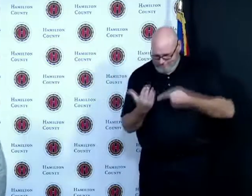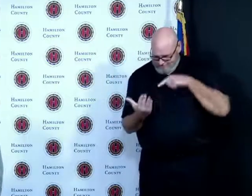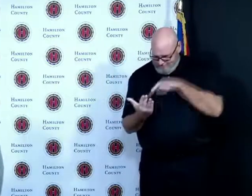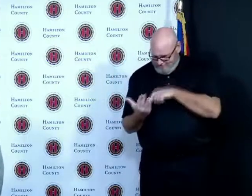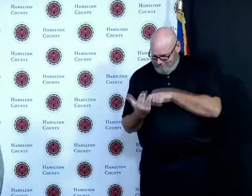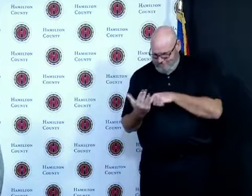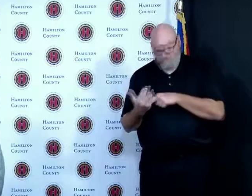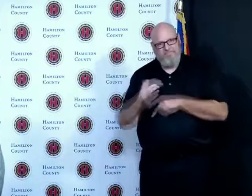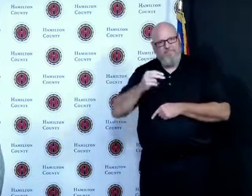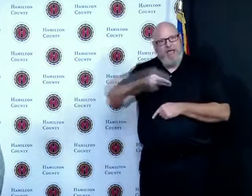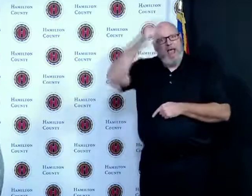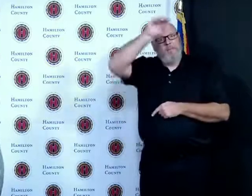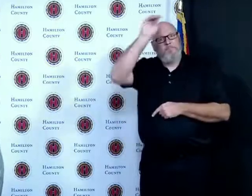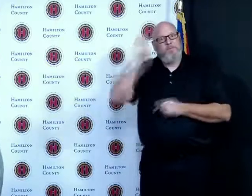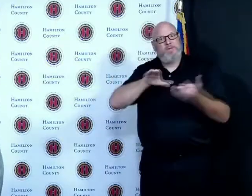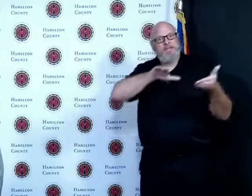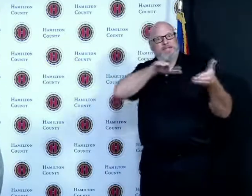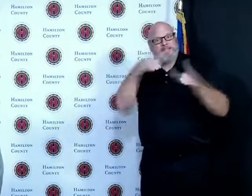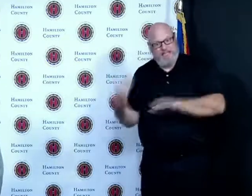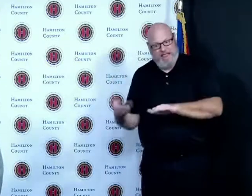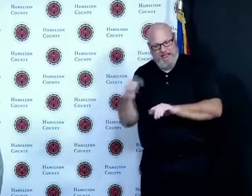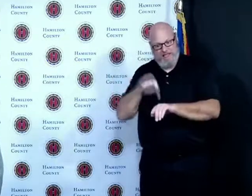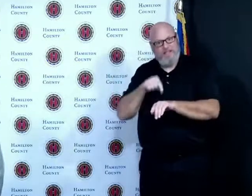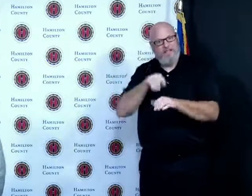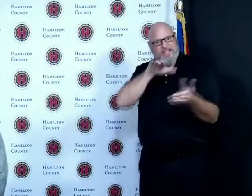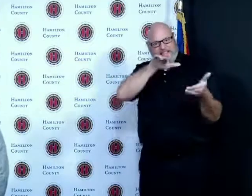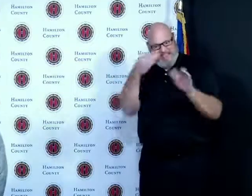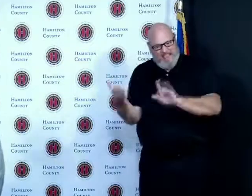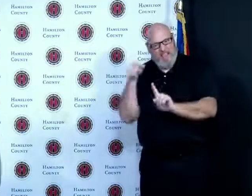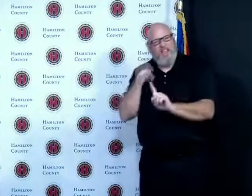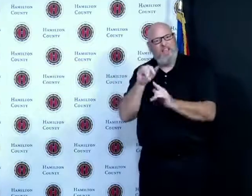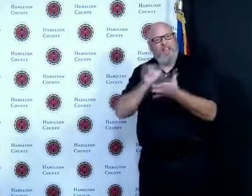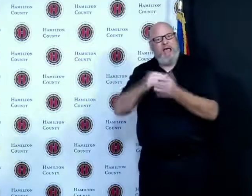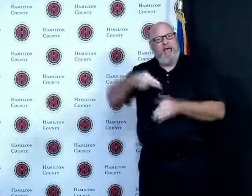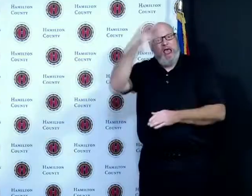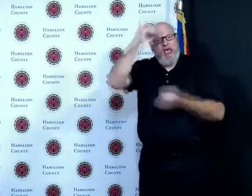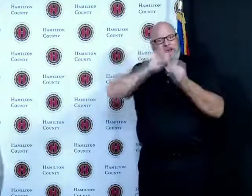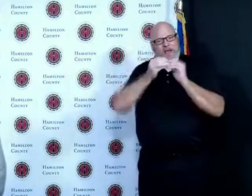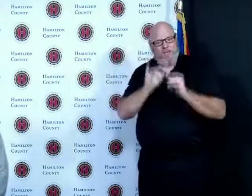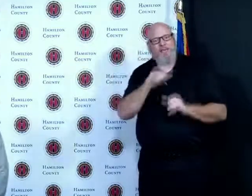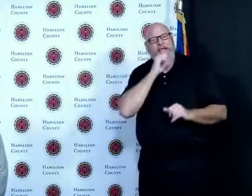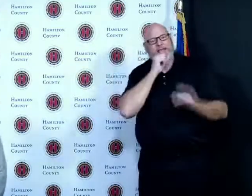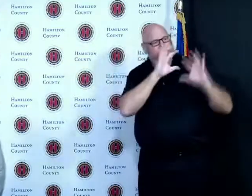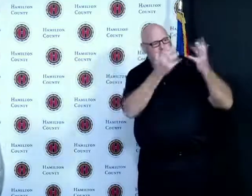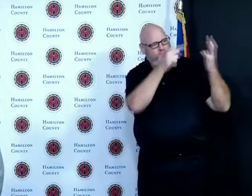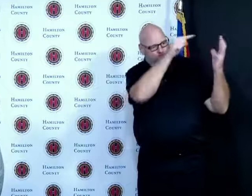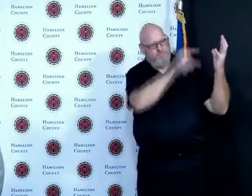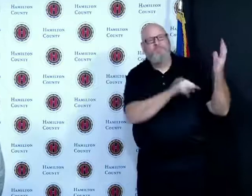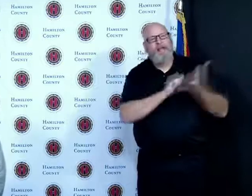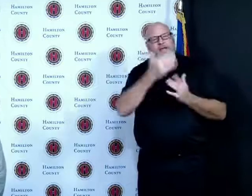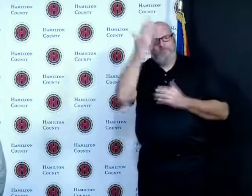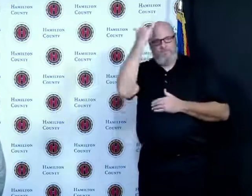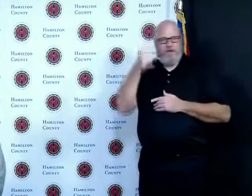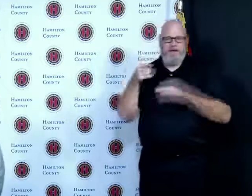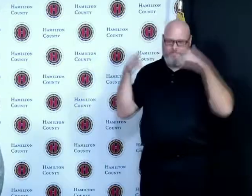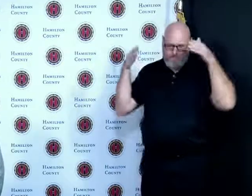adults were having greater morbidity or mortality rather and so so so that's the why and you know